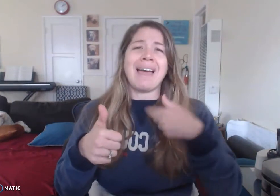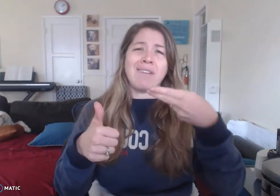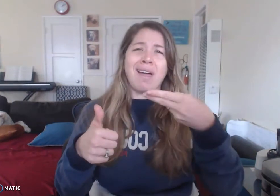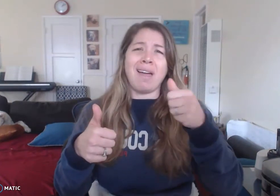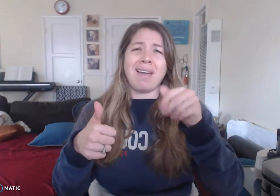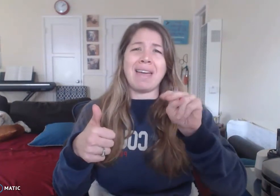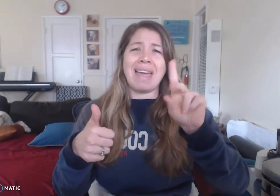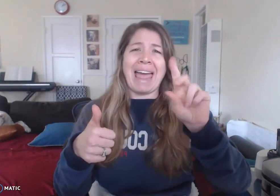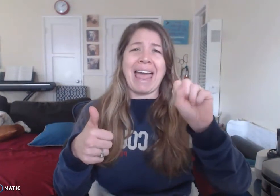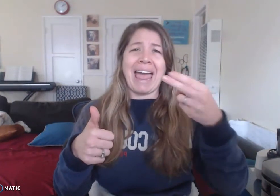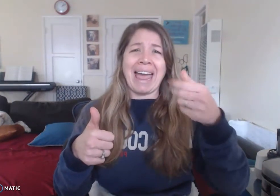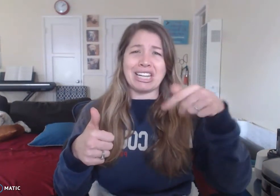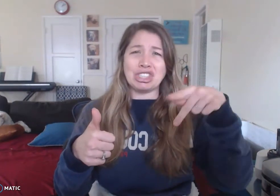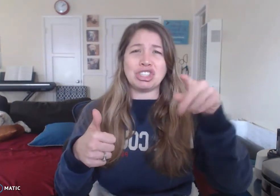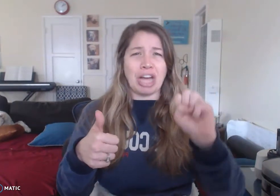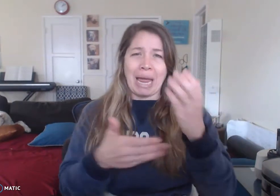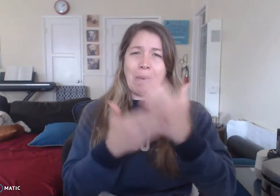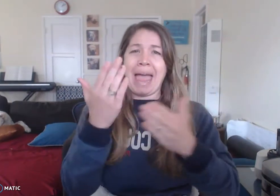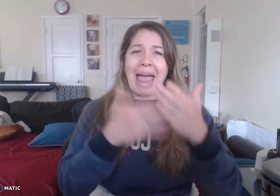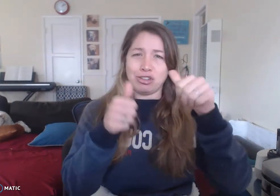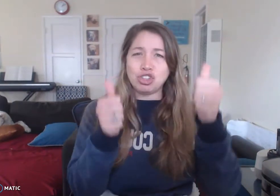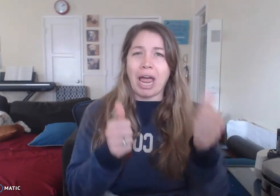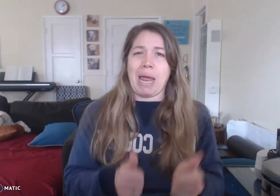It has a hand shape.